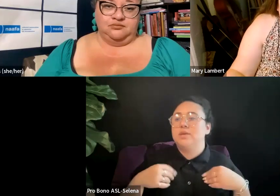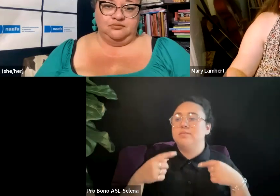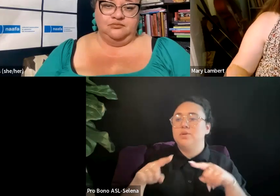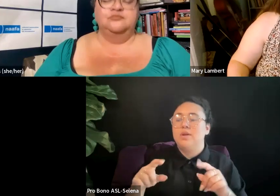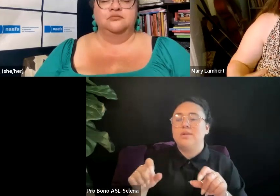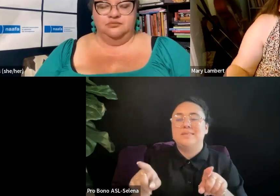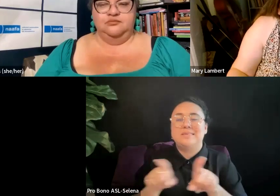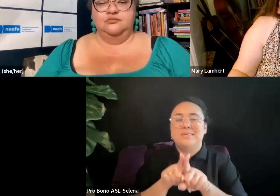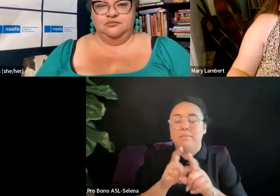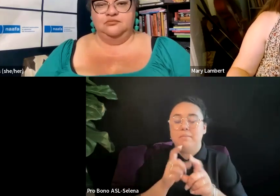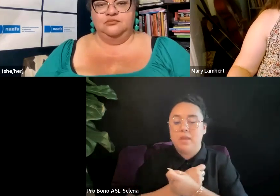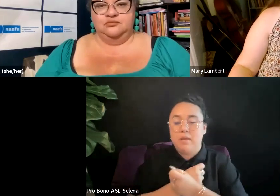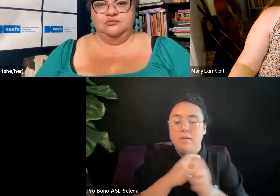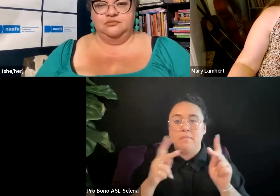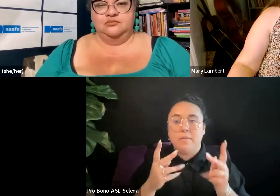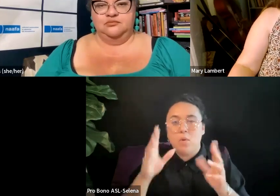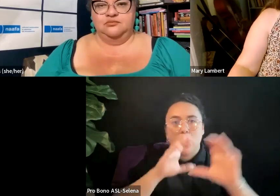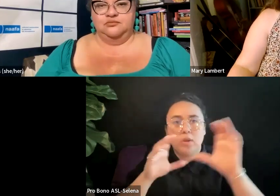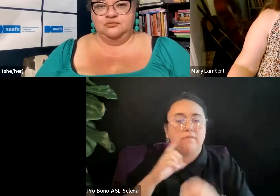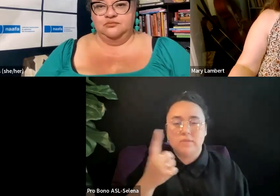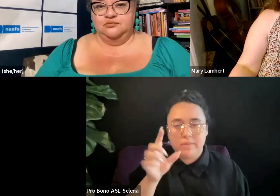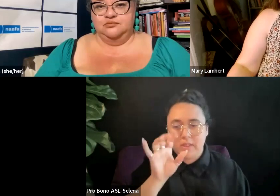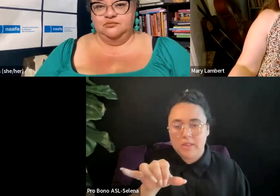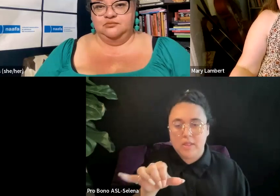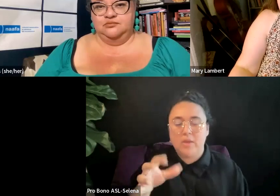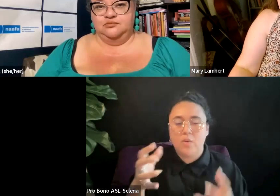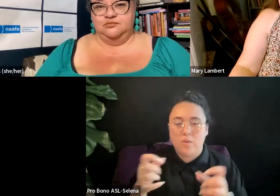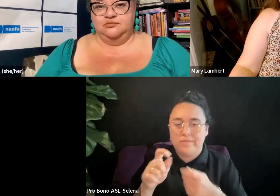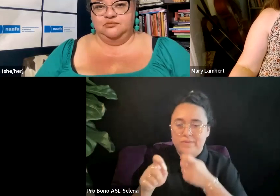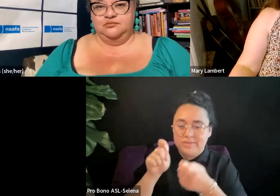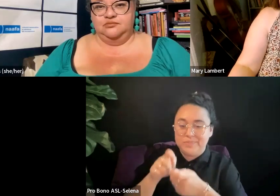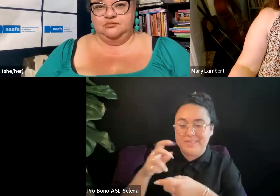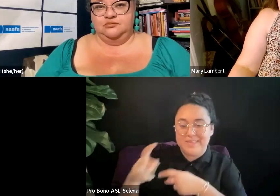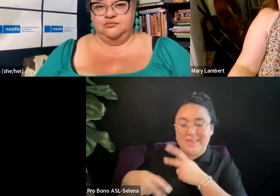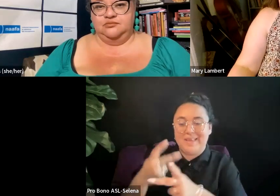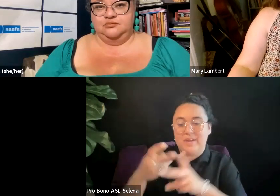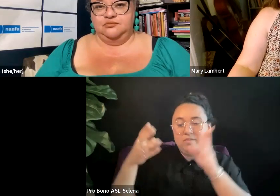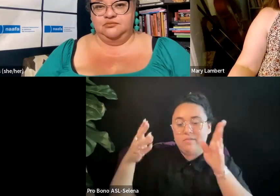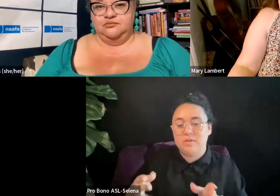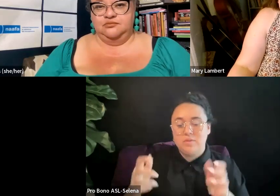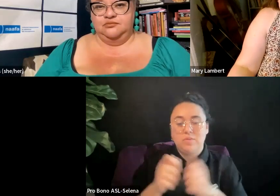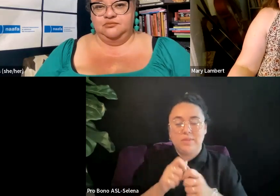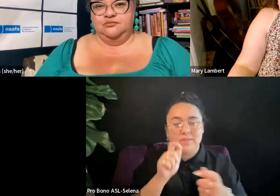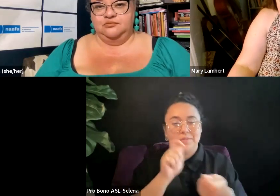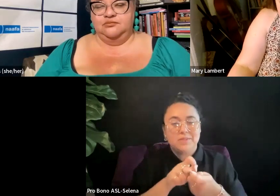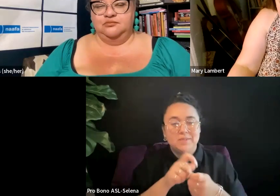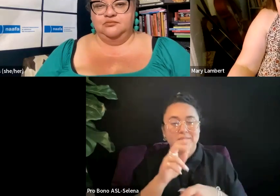You know, we were they were really looking for for a specific kind of person with a specific kind of experience and identity.